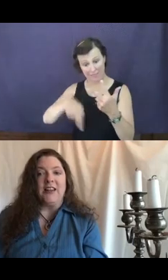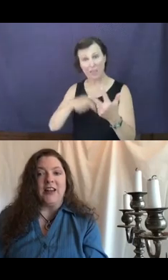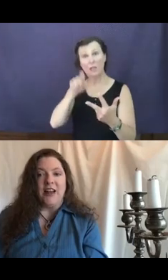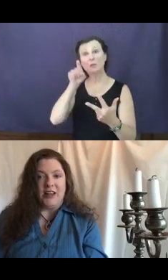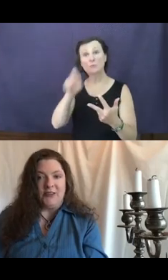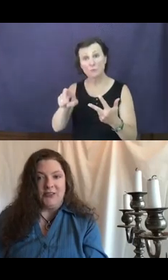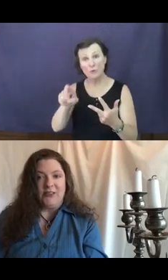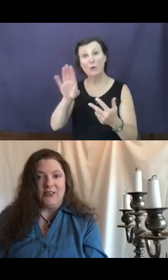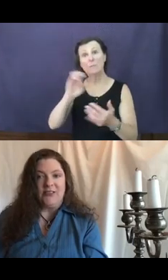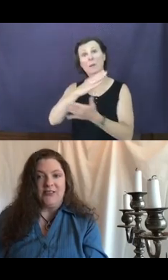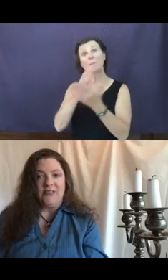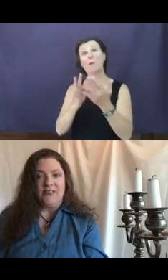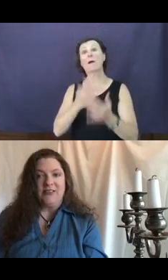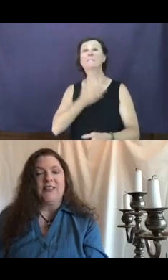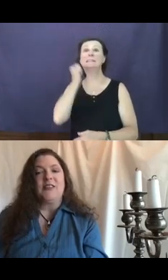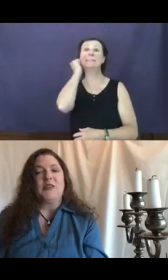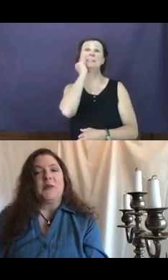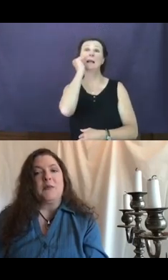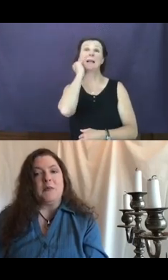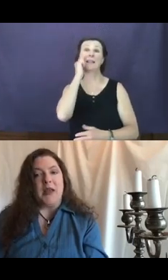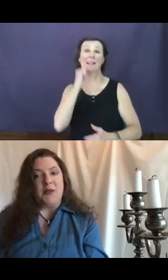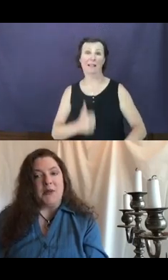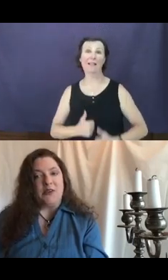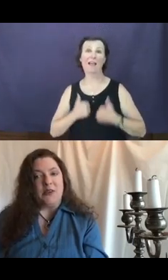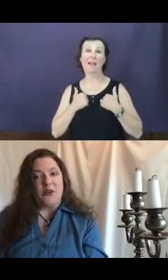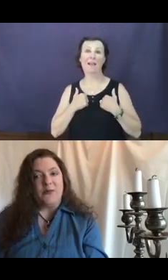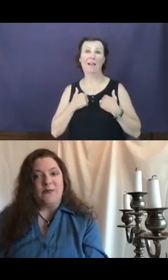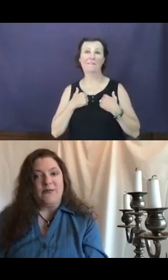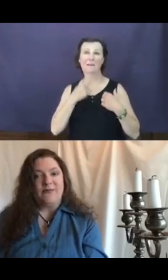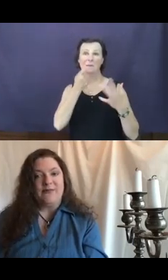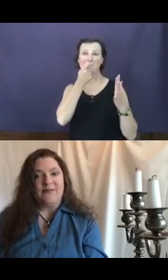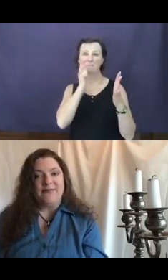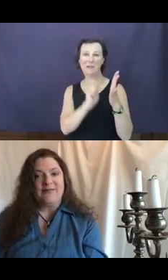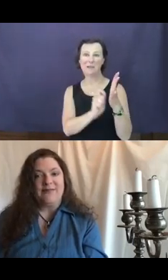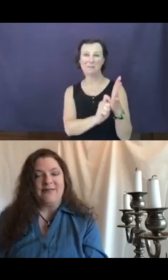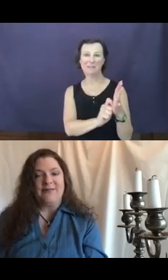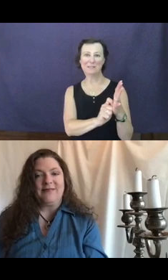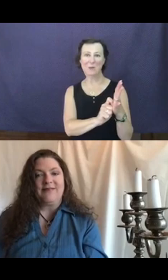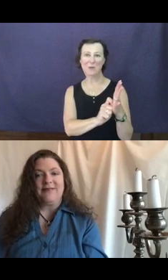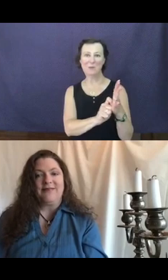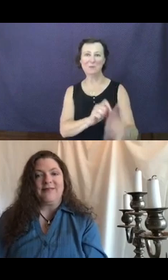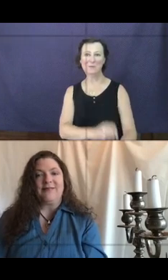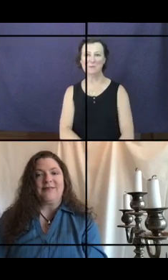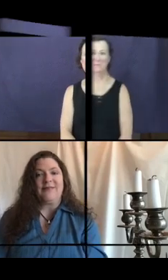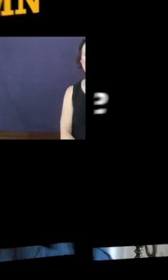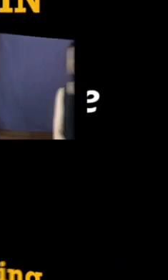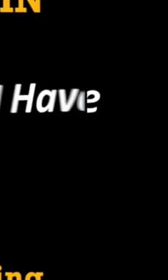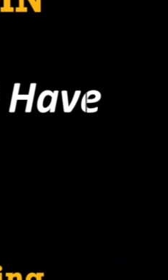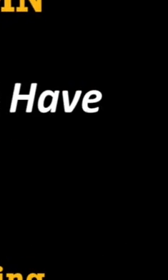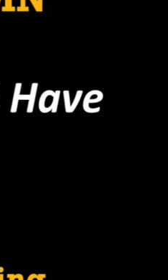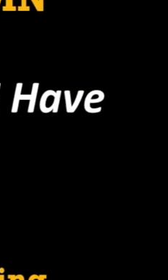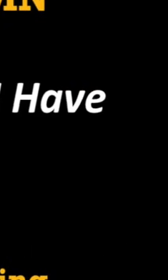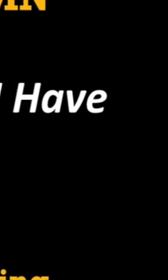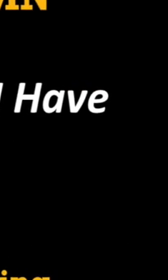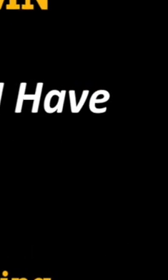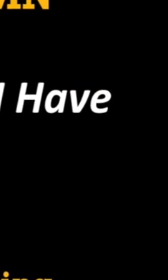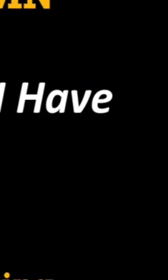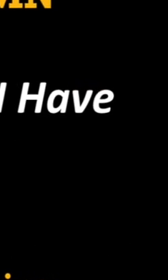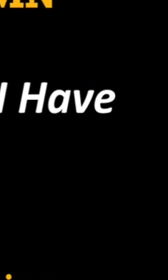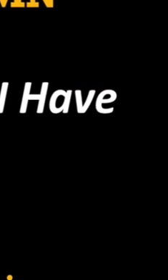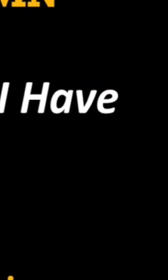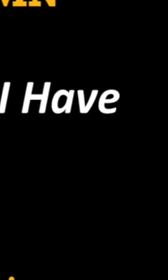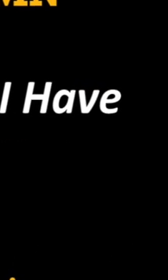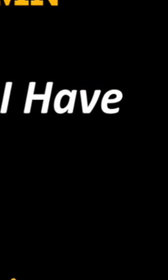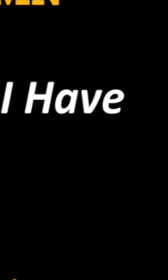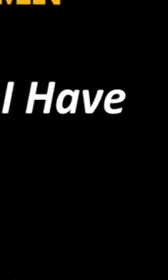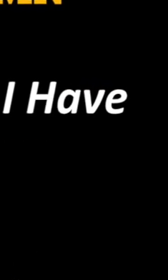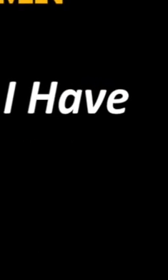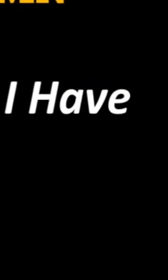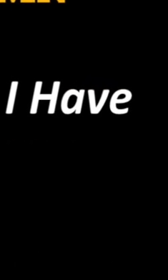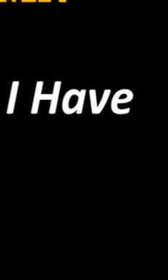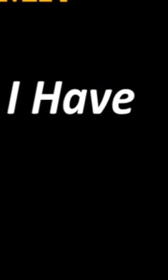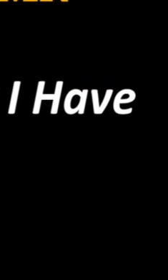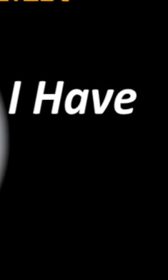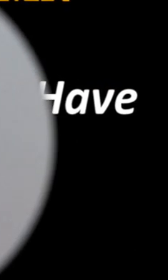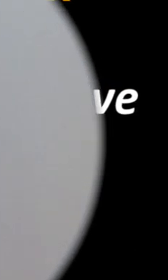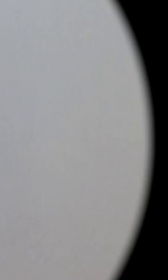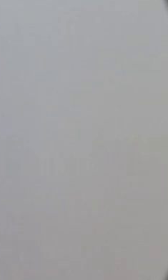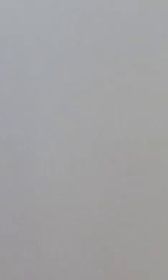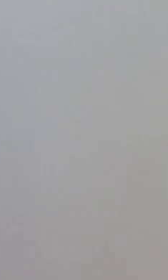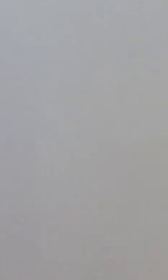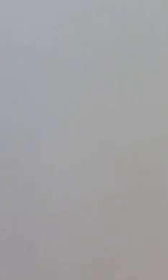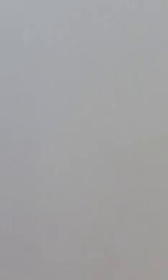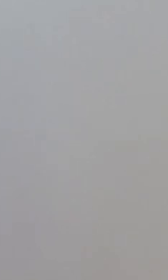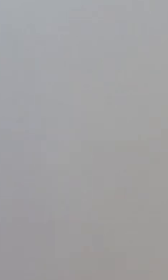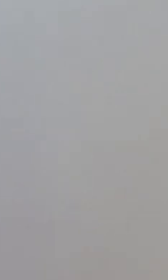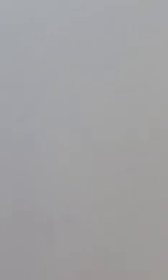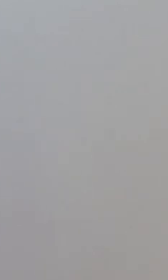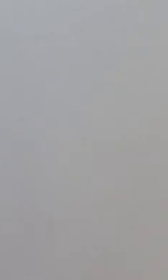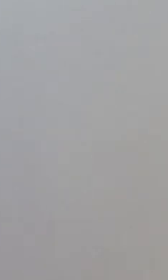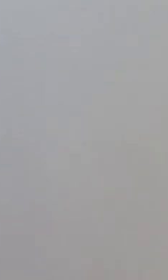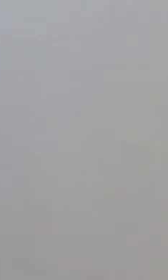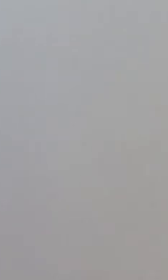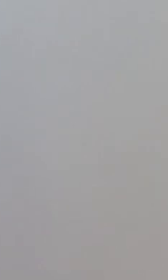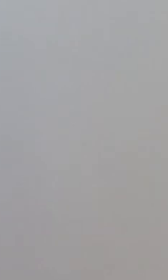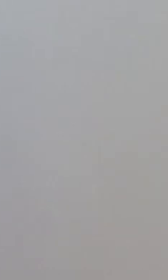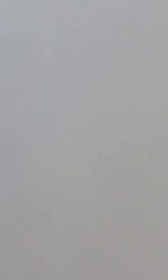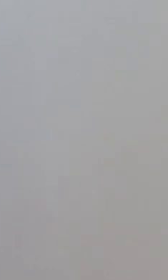lives. May it be so. Our closing hymn today is Just As Long